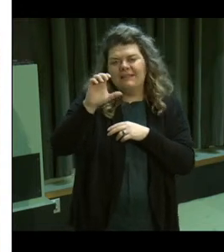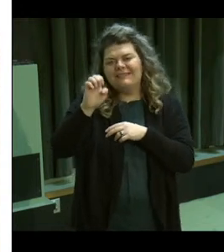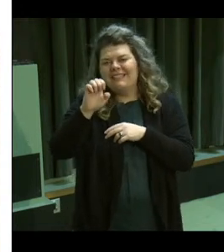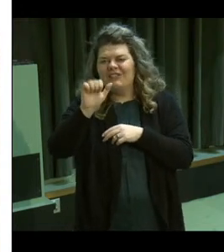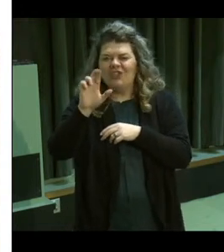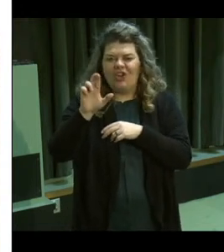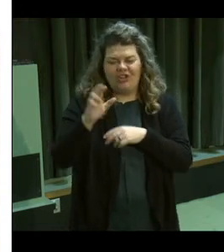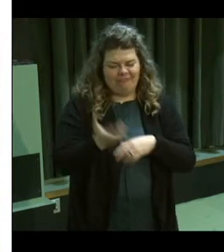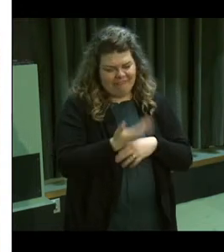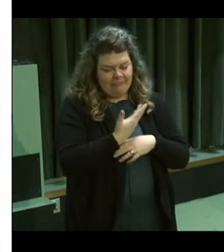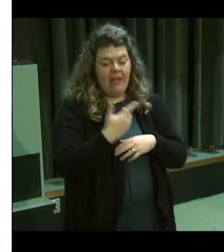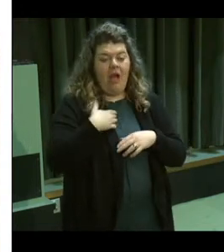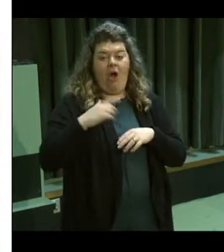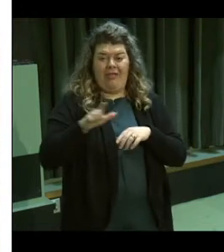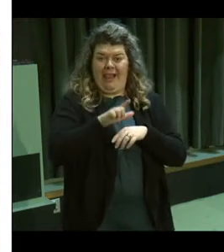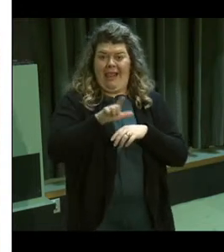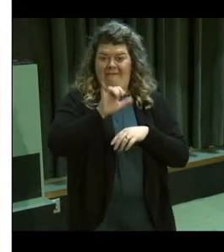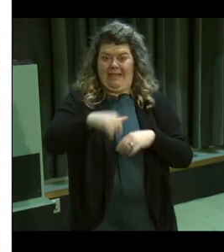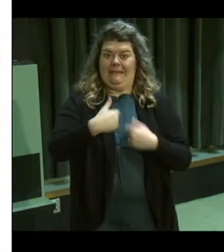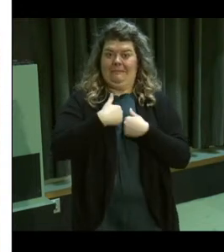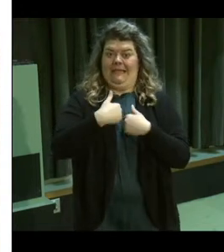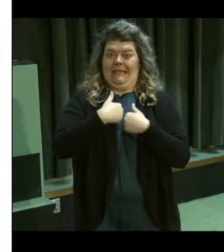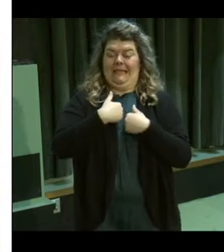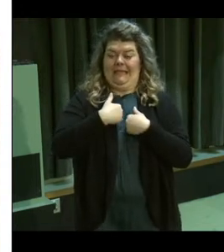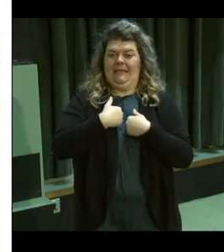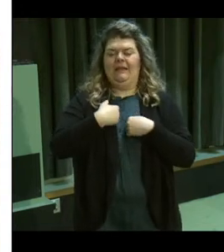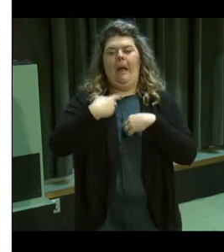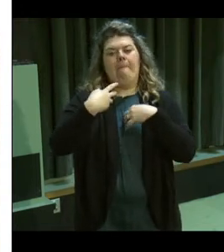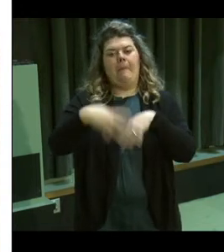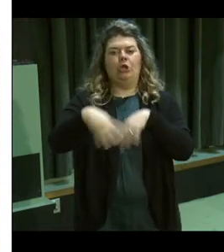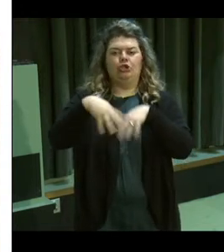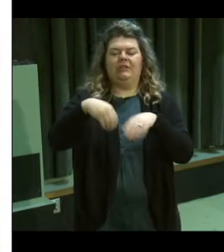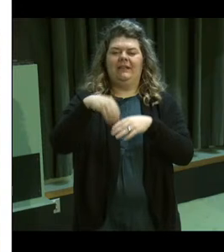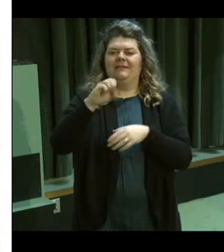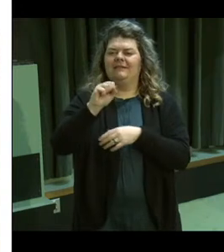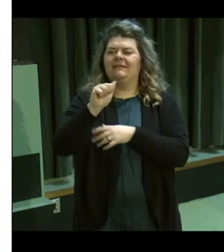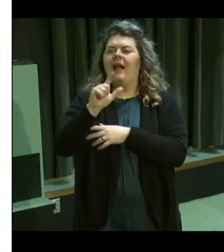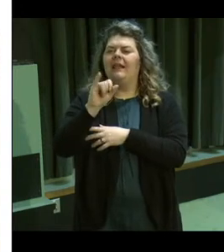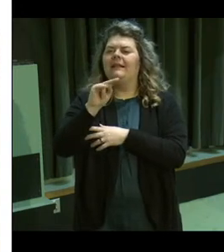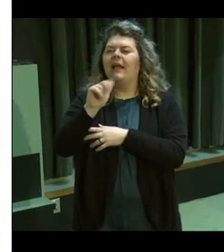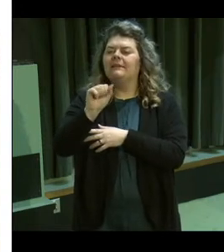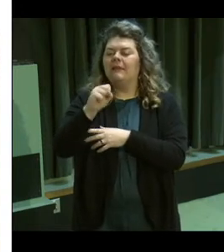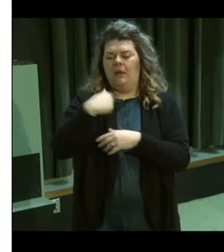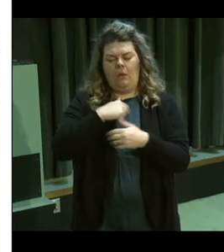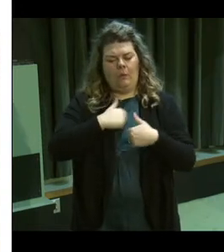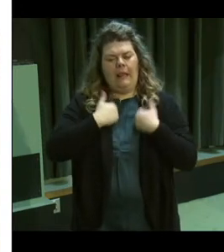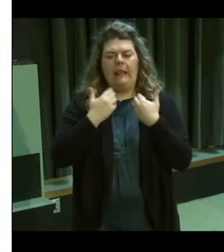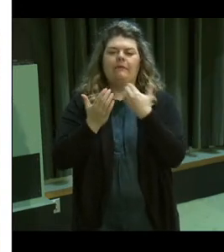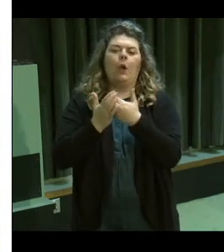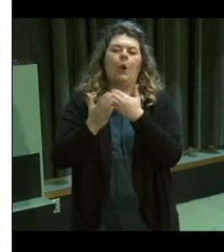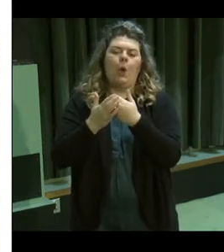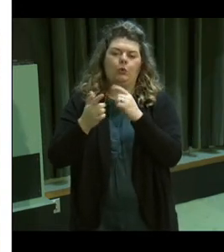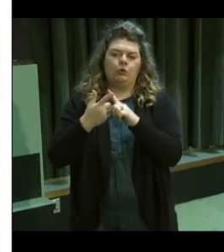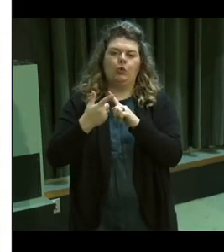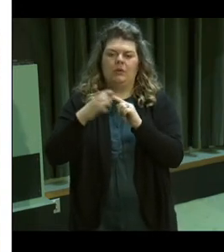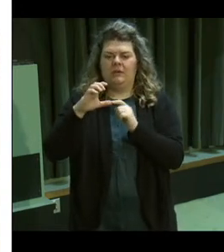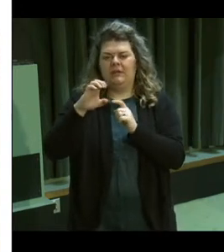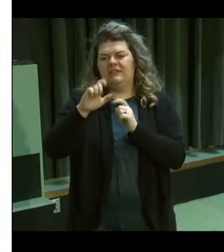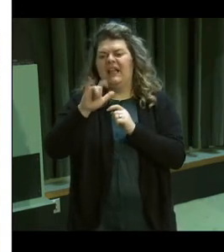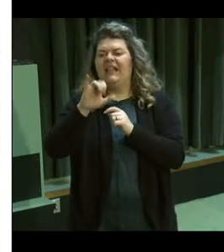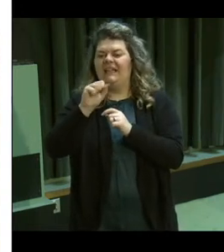the left at a march in Salinas.